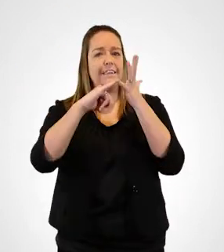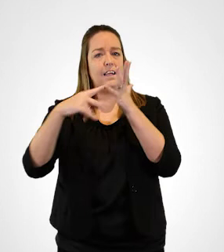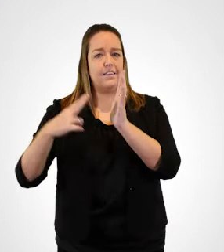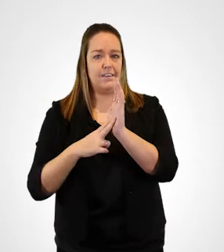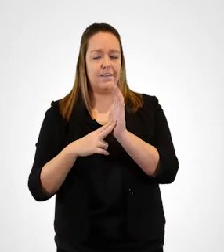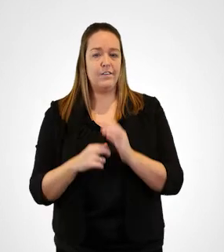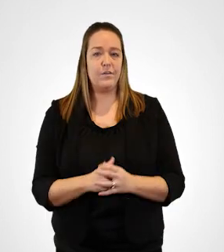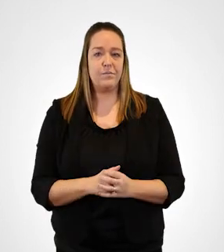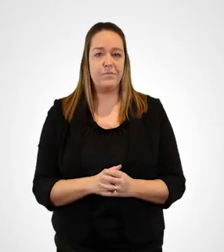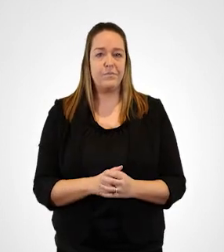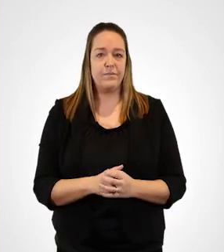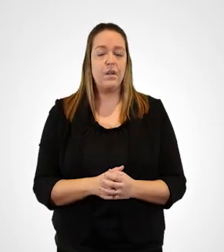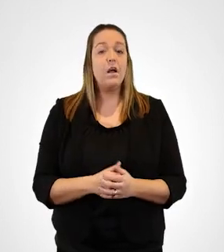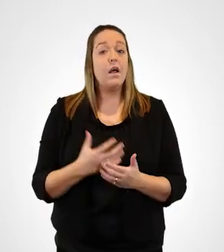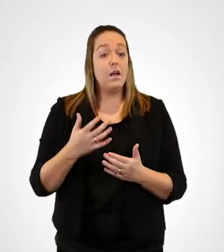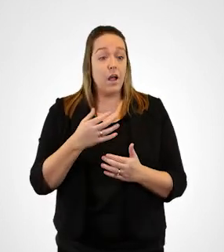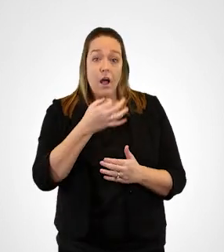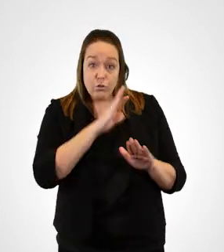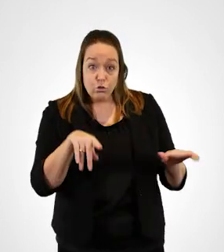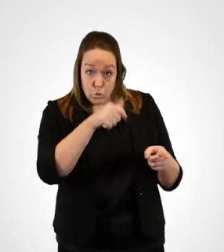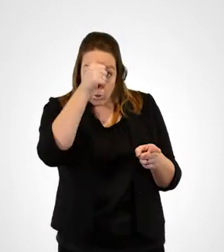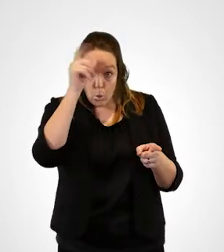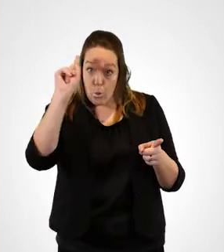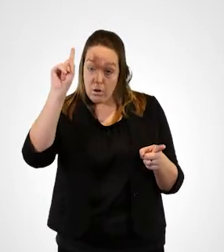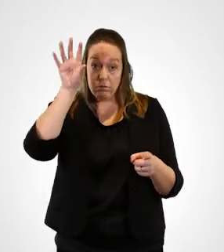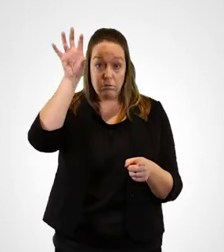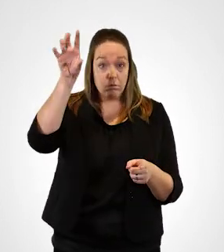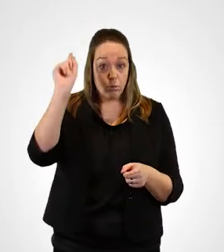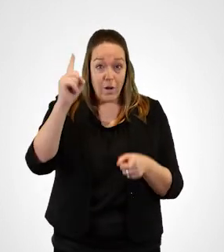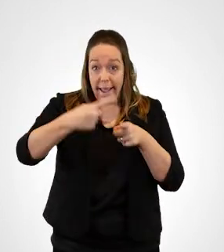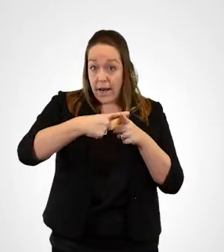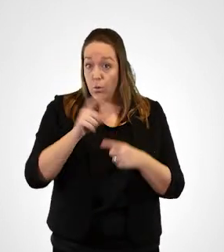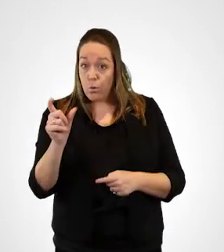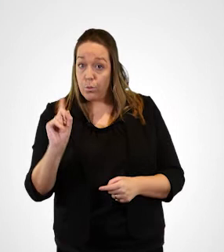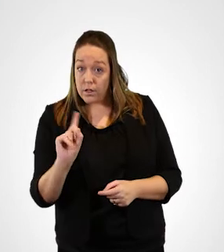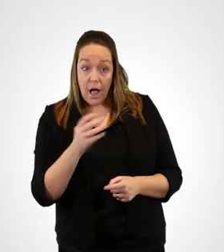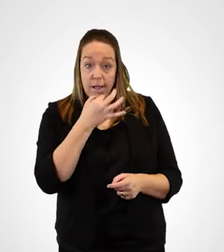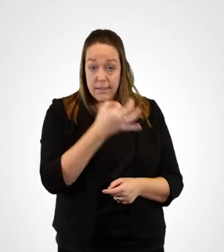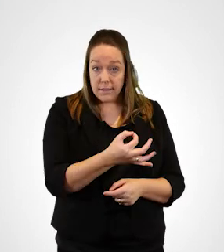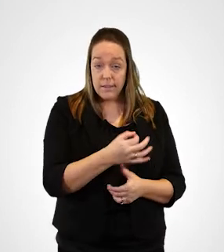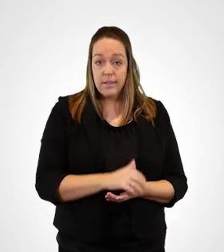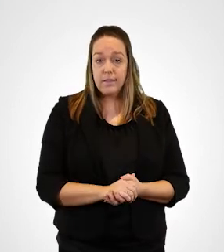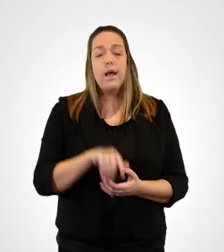and what we would do was make sure the child knew what this picture was, what the English word for it was.